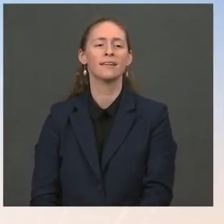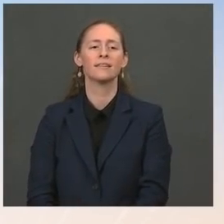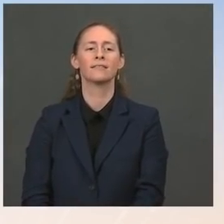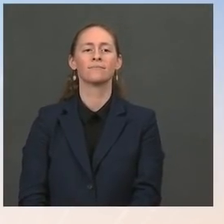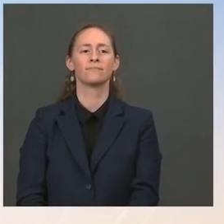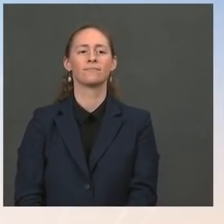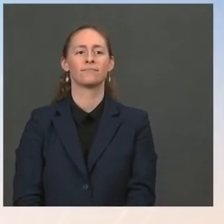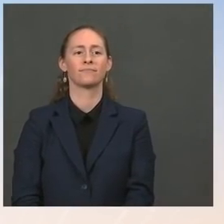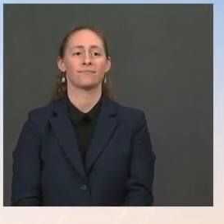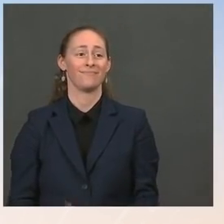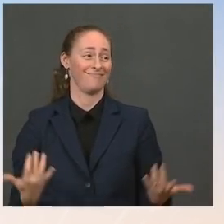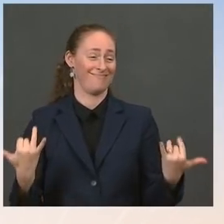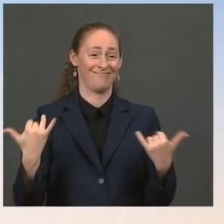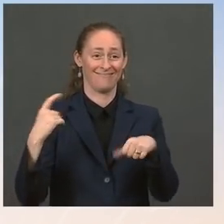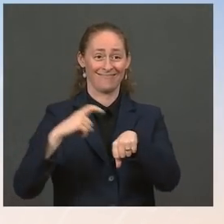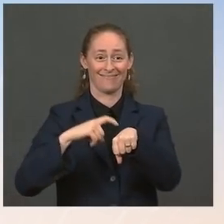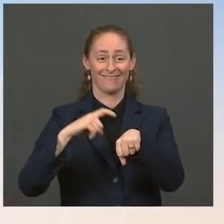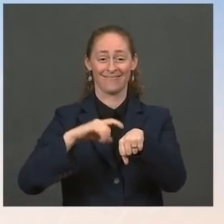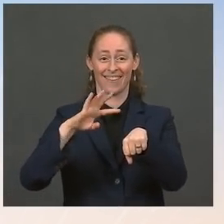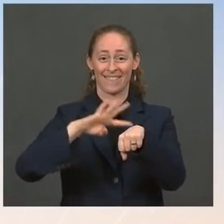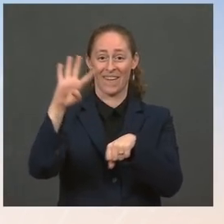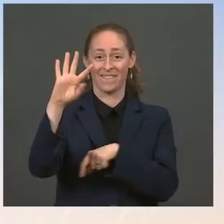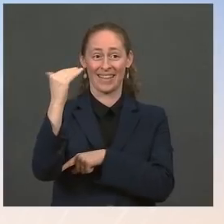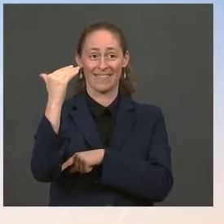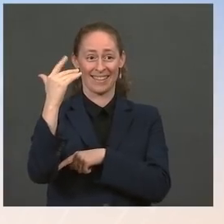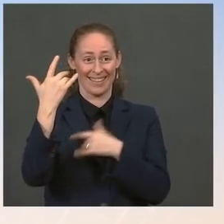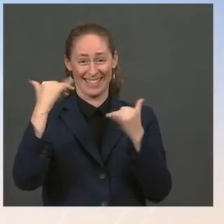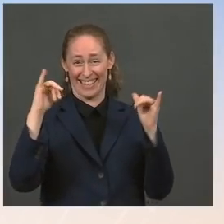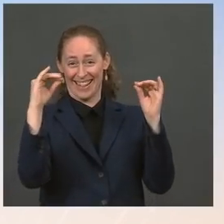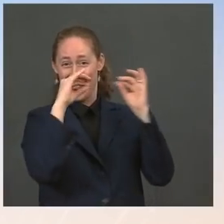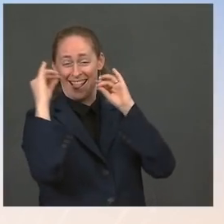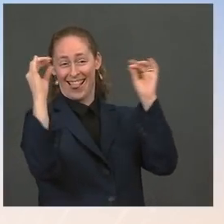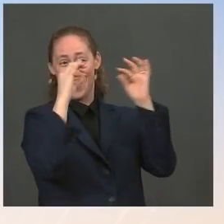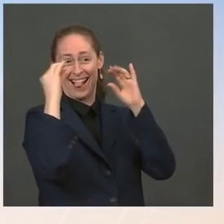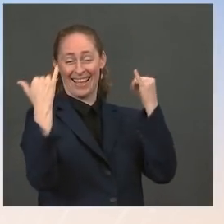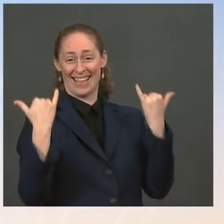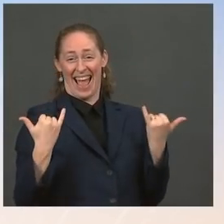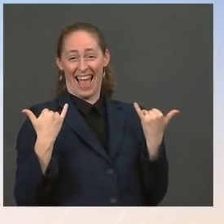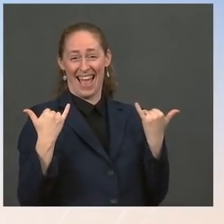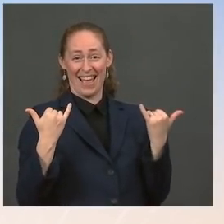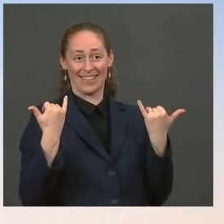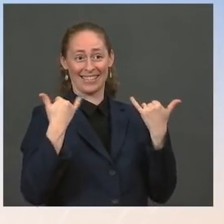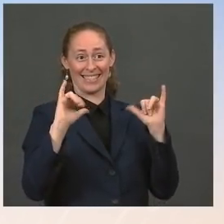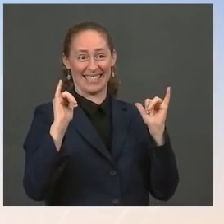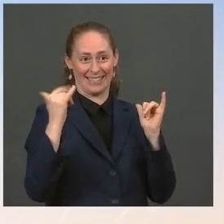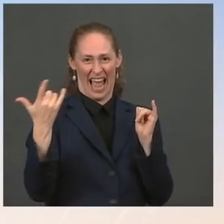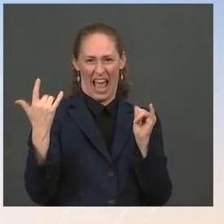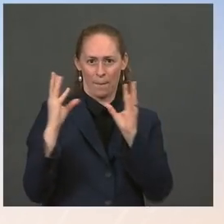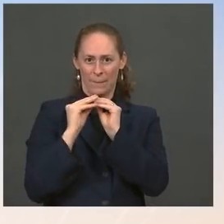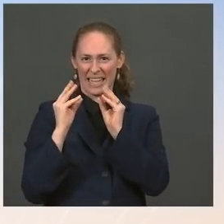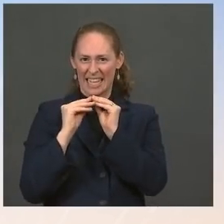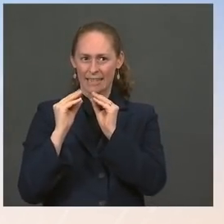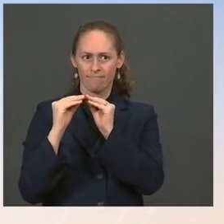while people are still meeting on the Hill -- right now, Democratic members are meeting on the Hill to discuss options on the path forward.